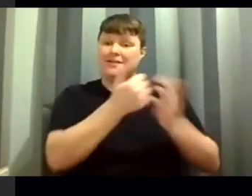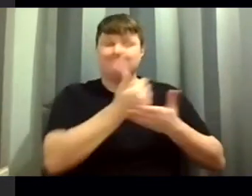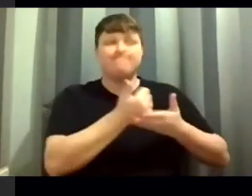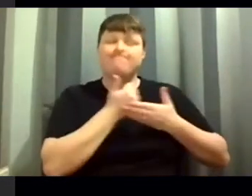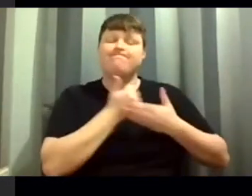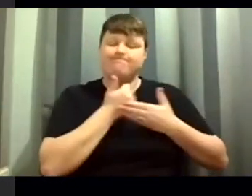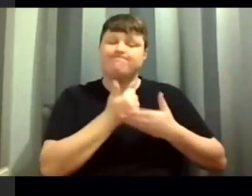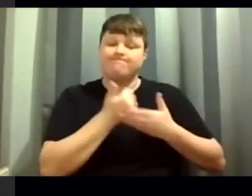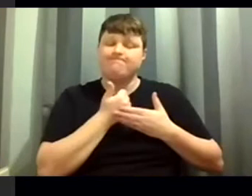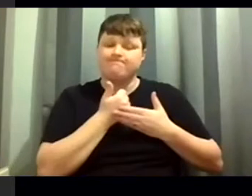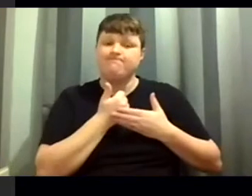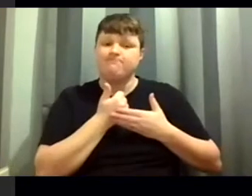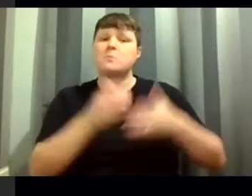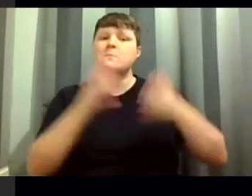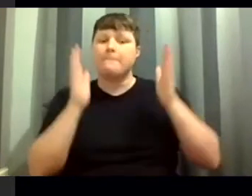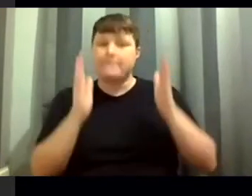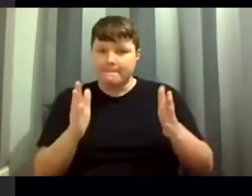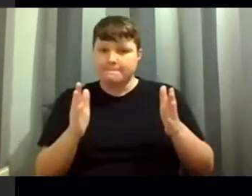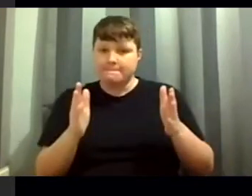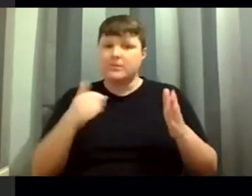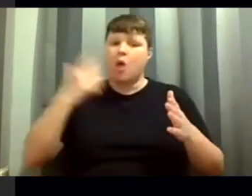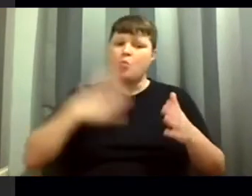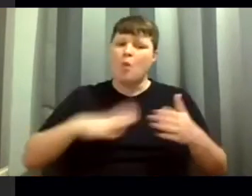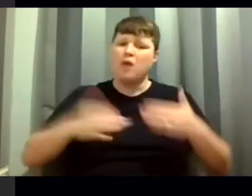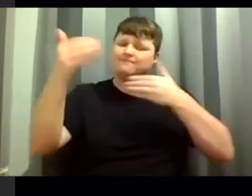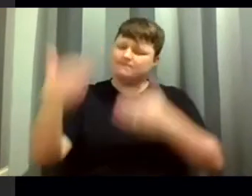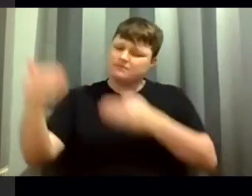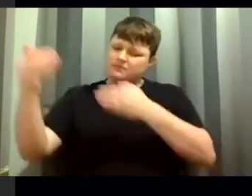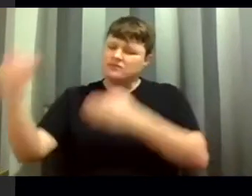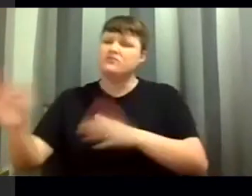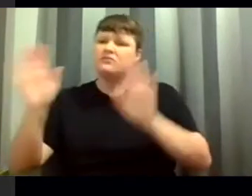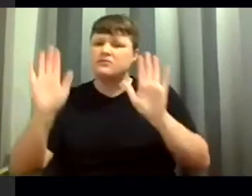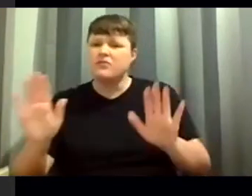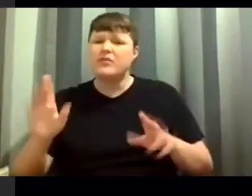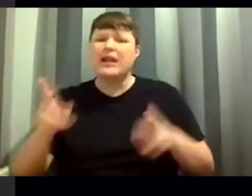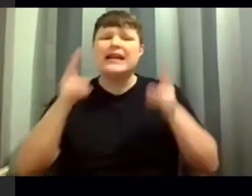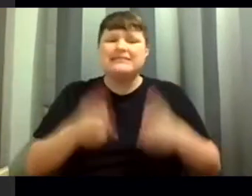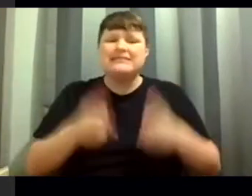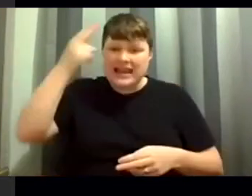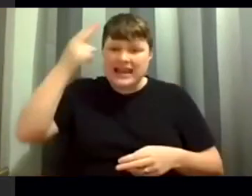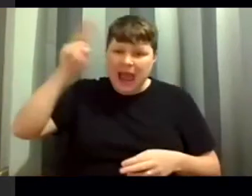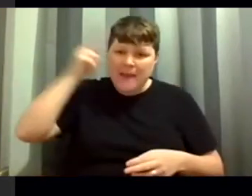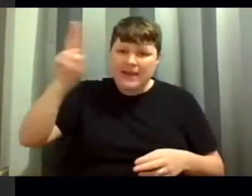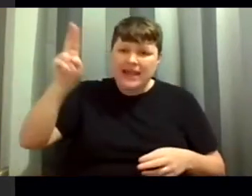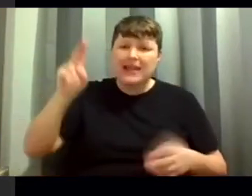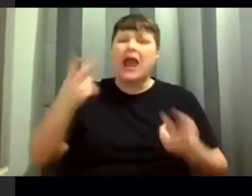I also wanted to set clear expectations but not be unreasonable: have a balance with that on dead